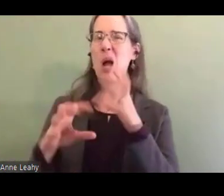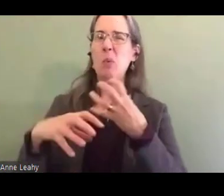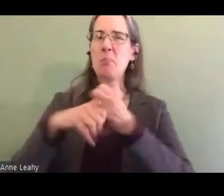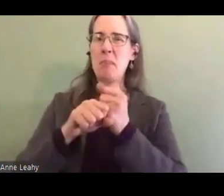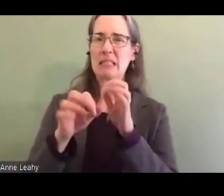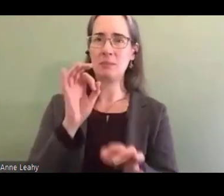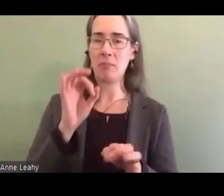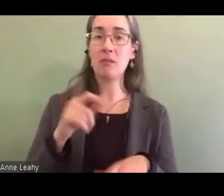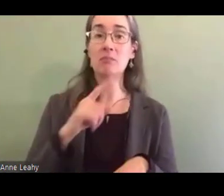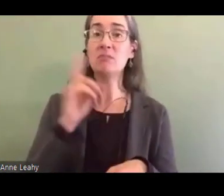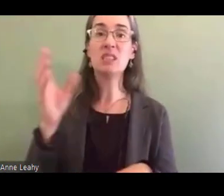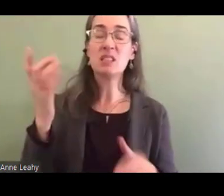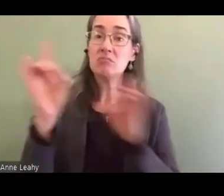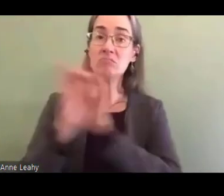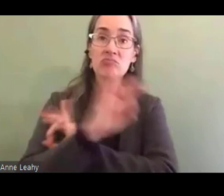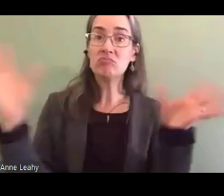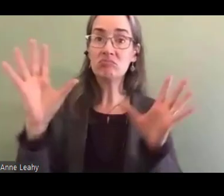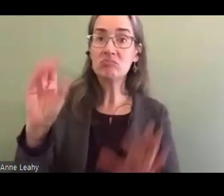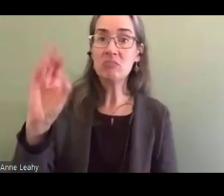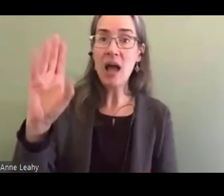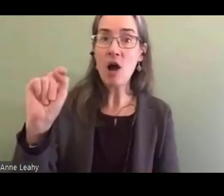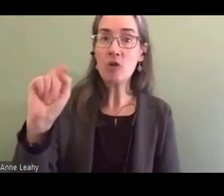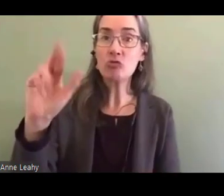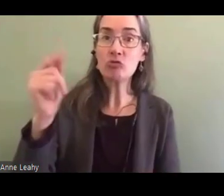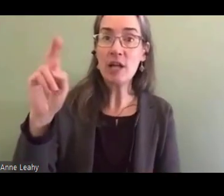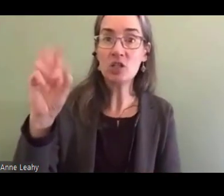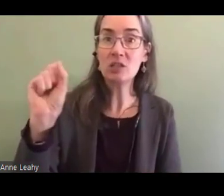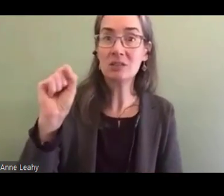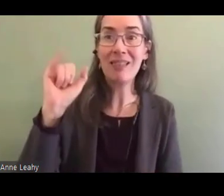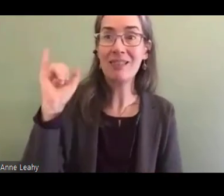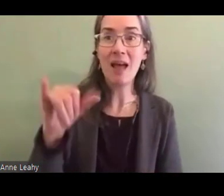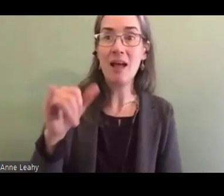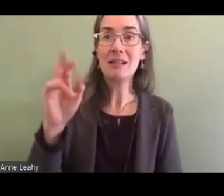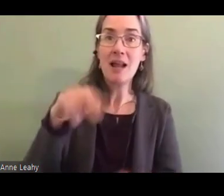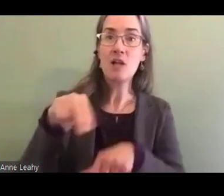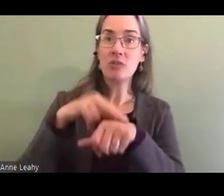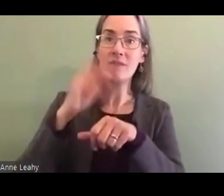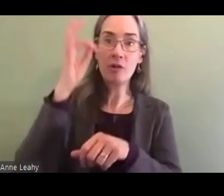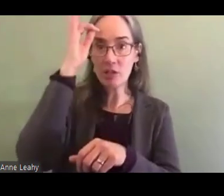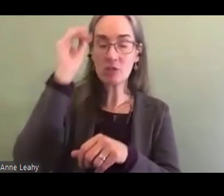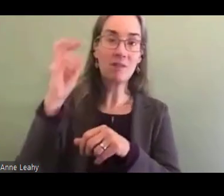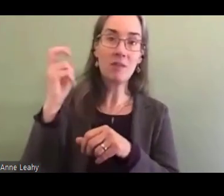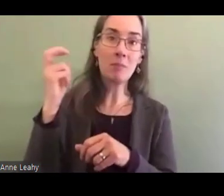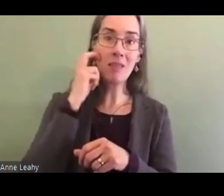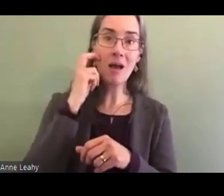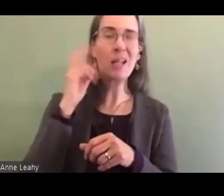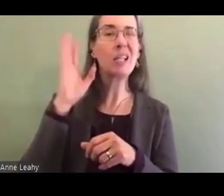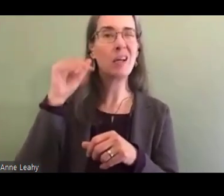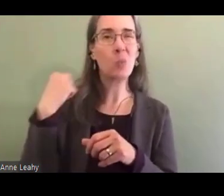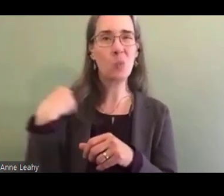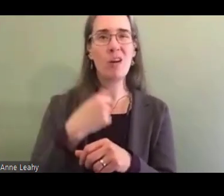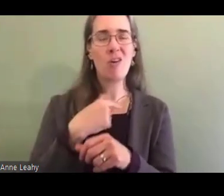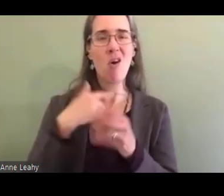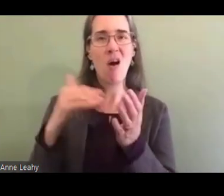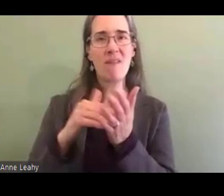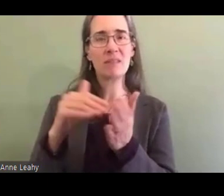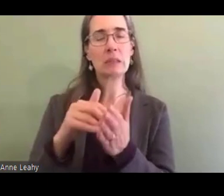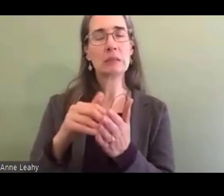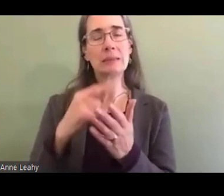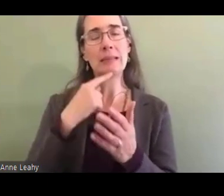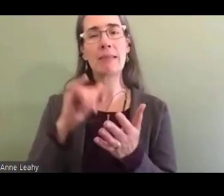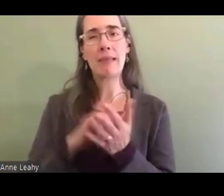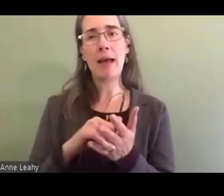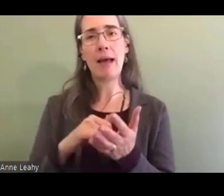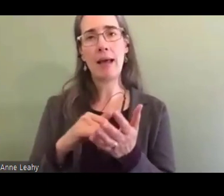It is outrageous and the National Federation of the Blind you know,